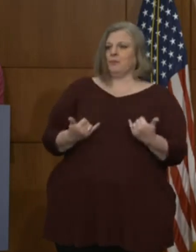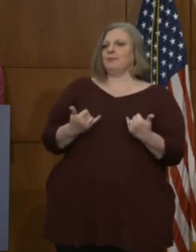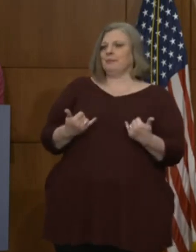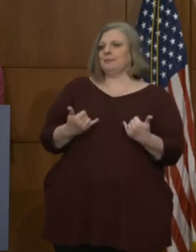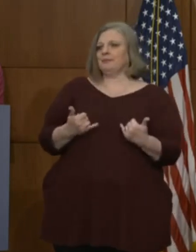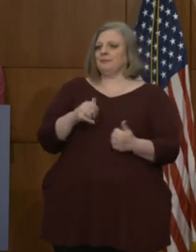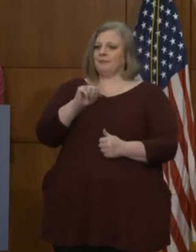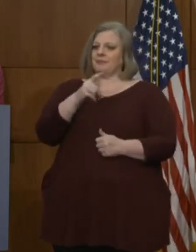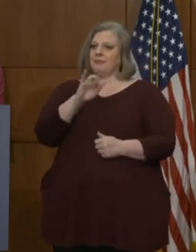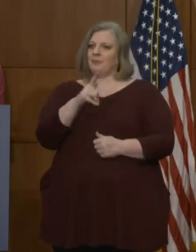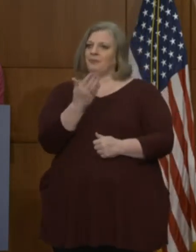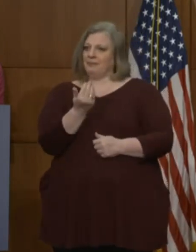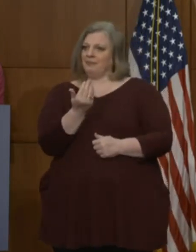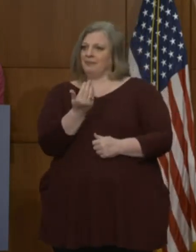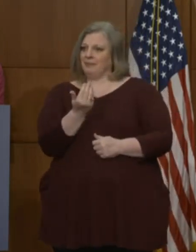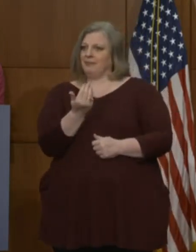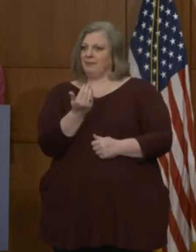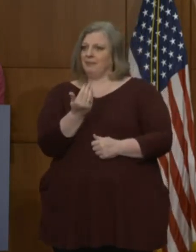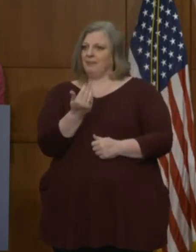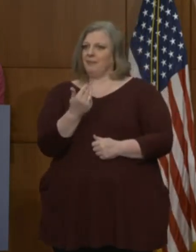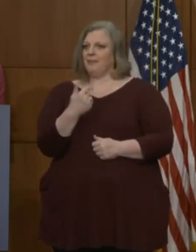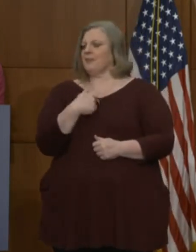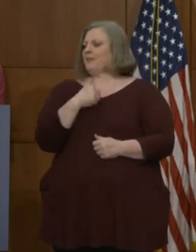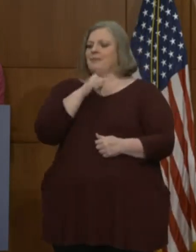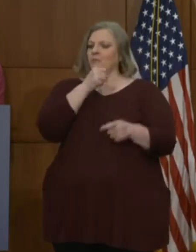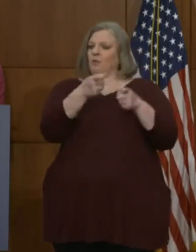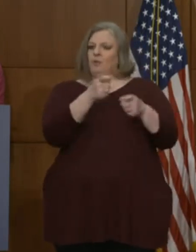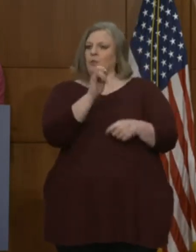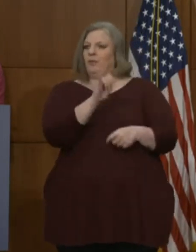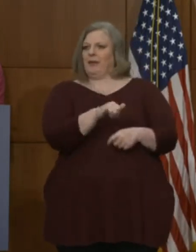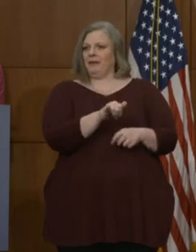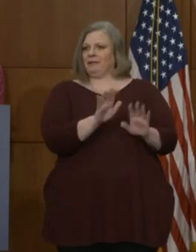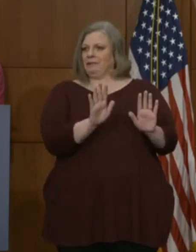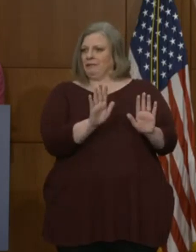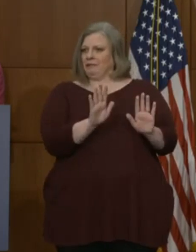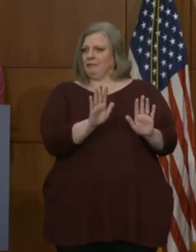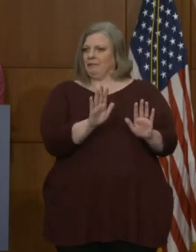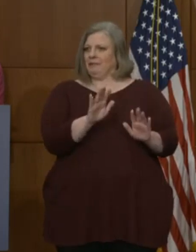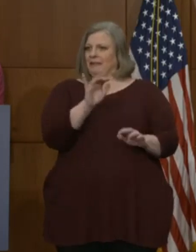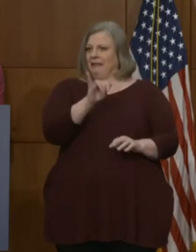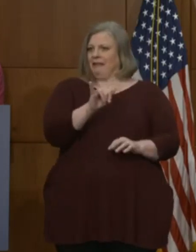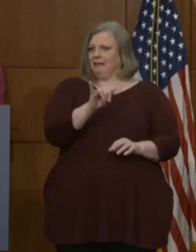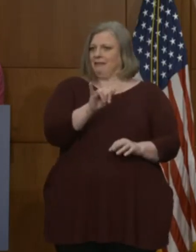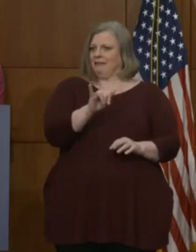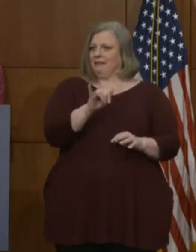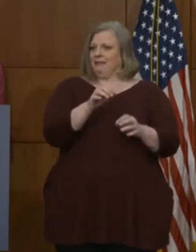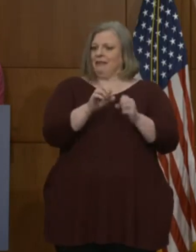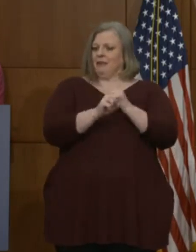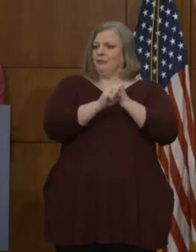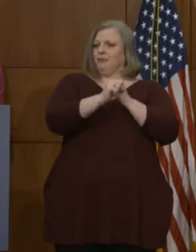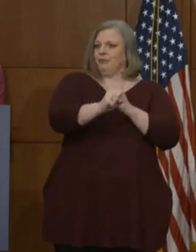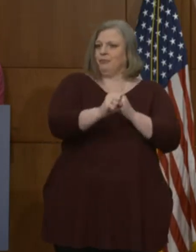THE NORMAL DATE I SEE FOR FEDERAL TAXES IS TODAY APRIL FEDERAL TAXES IS TODAY APRIL FIFTEENTH. OF I DON’T HAVE ANY FIFTEENTH. OF I DON’T HAVE ANY CONTROL THAT OUT- BUT THAT HAS